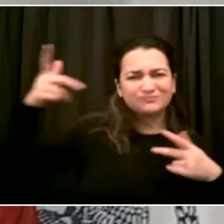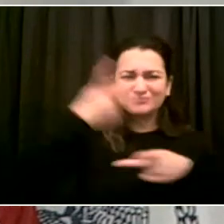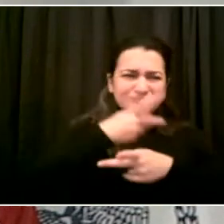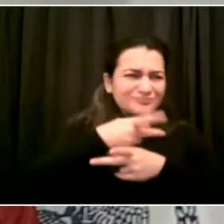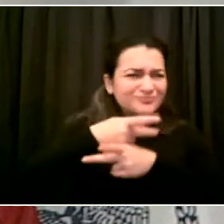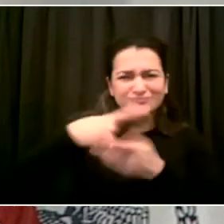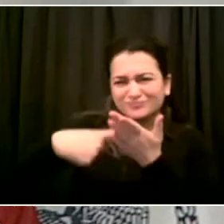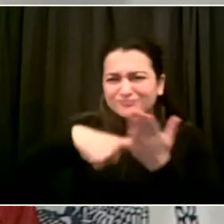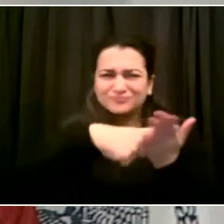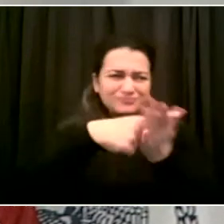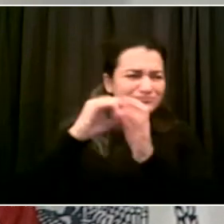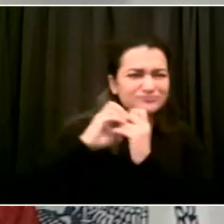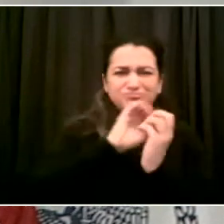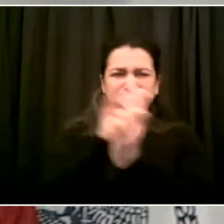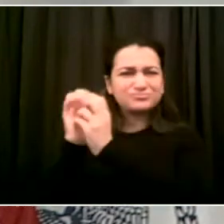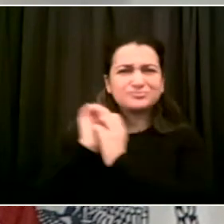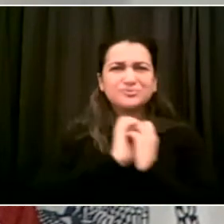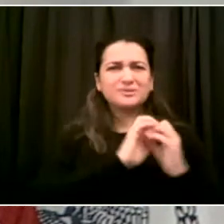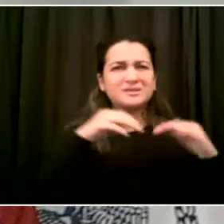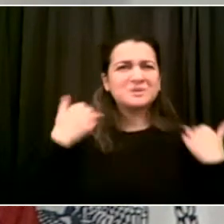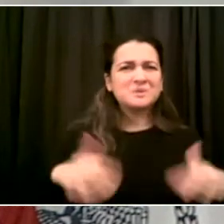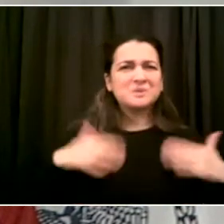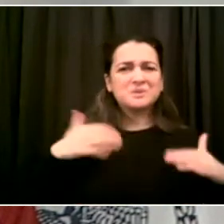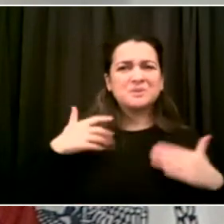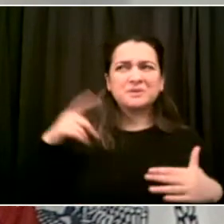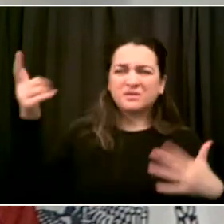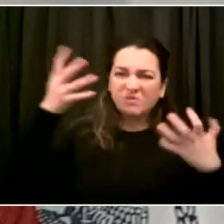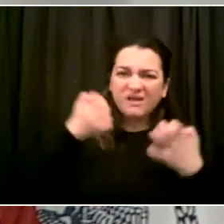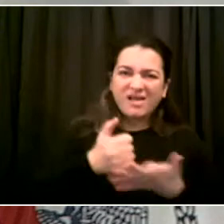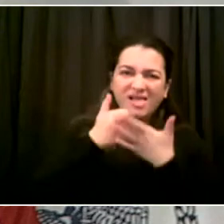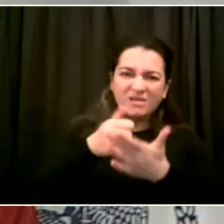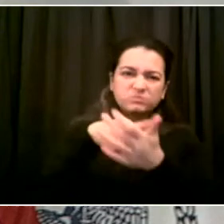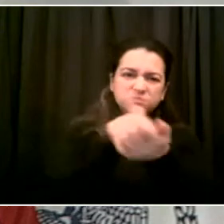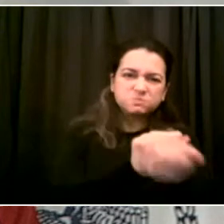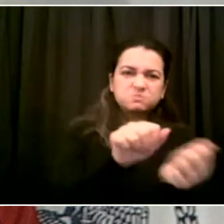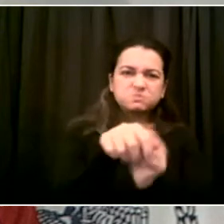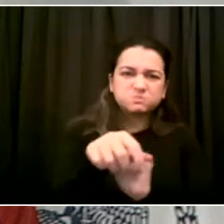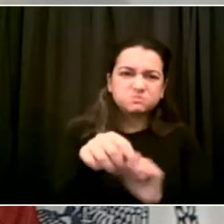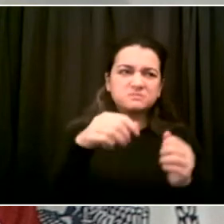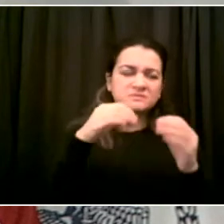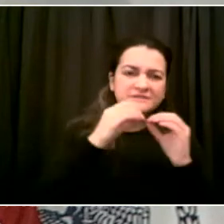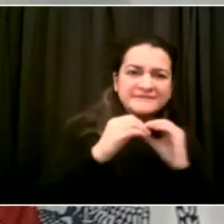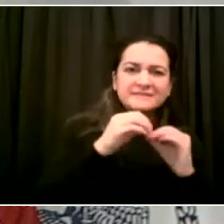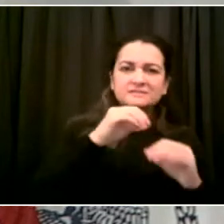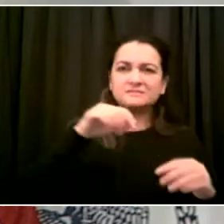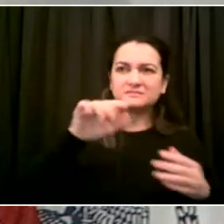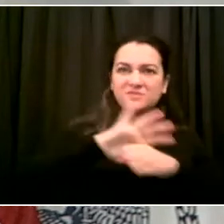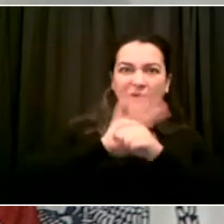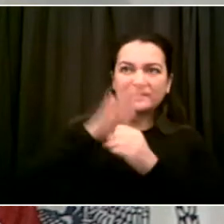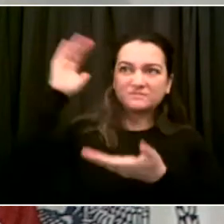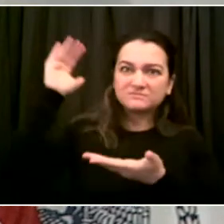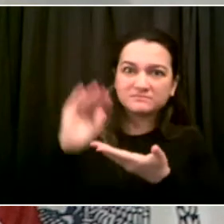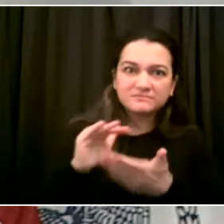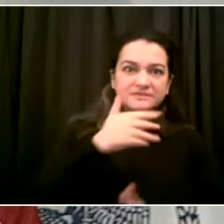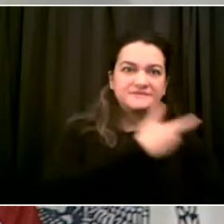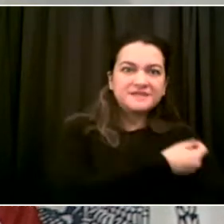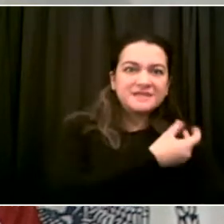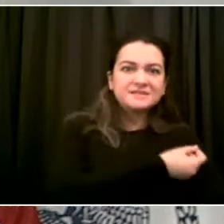THE SITUATION, FOCUS, LEADING,